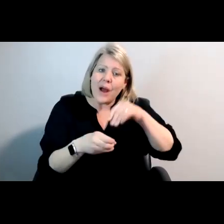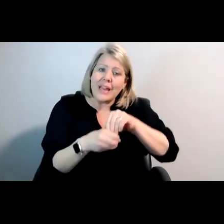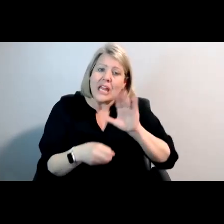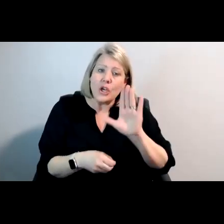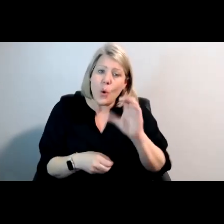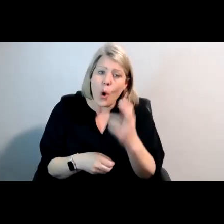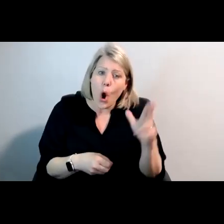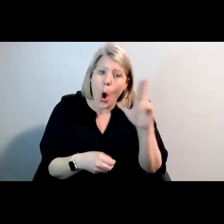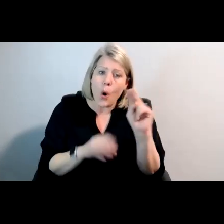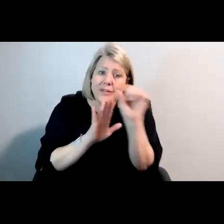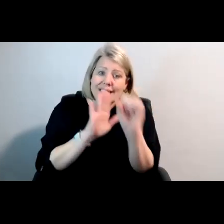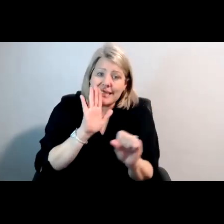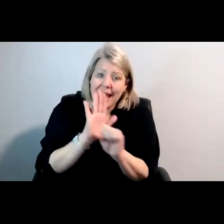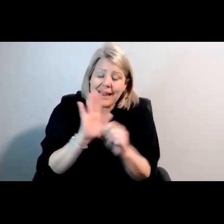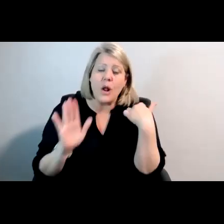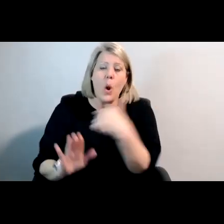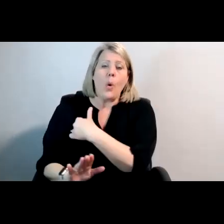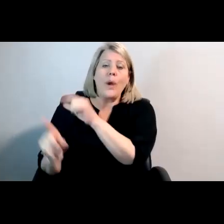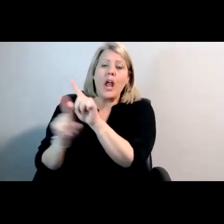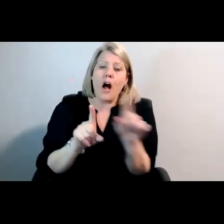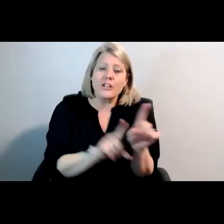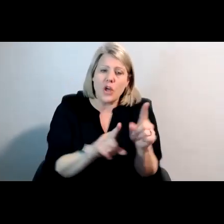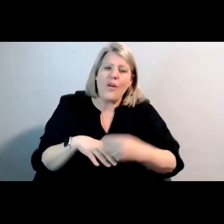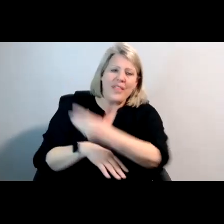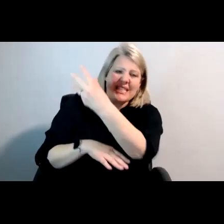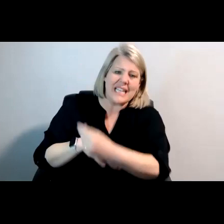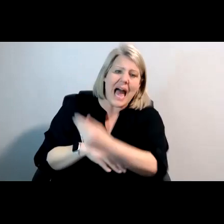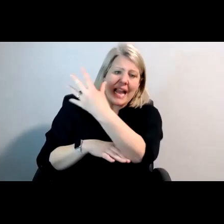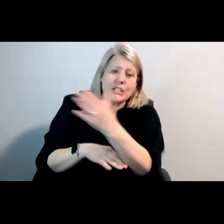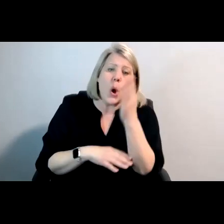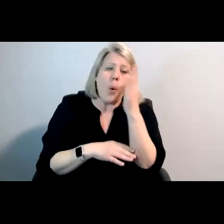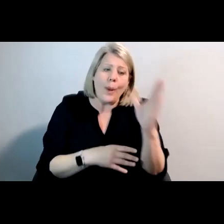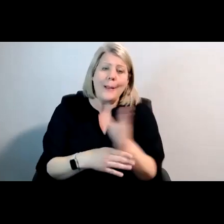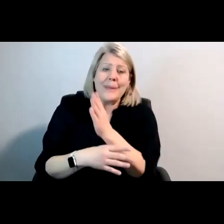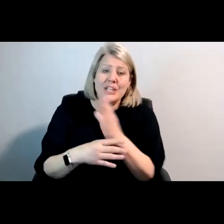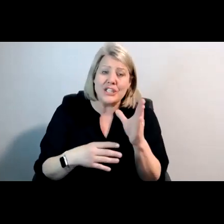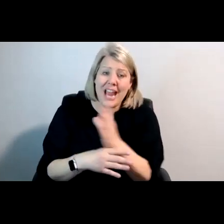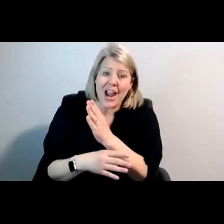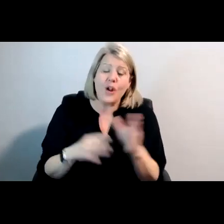We've also, and these slides will be shared, giving you our personal.